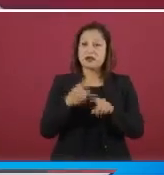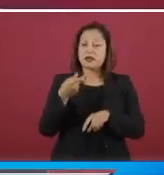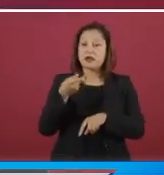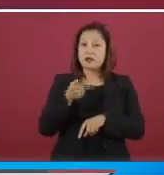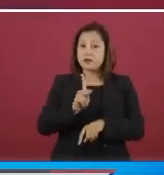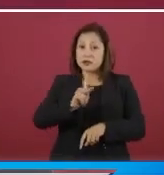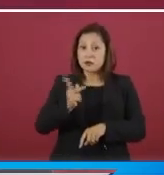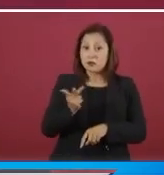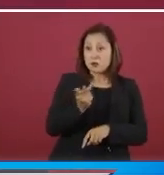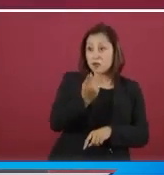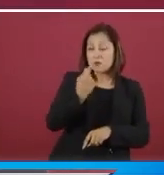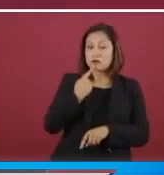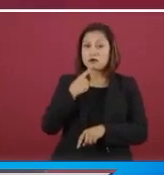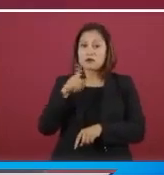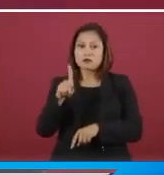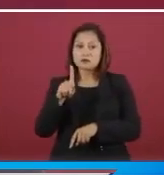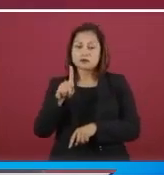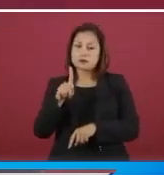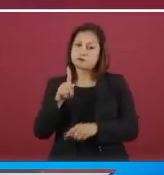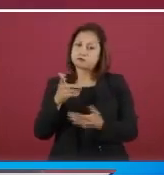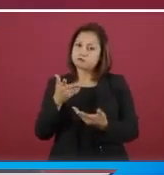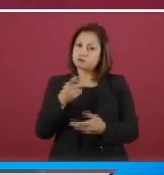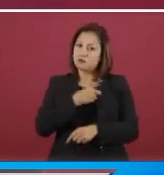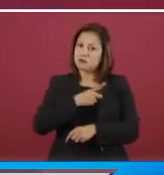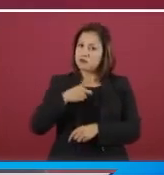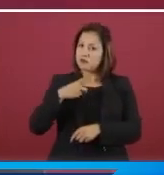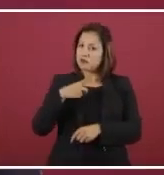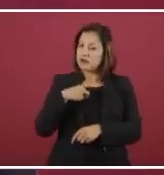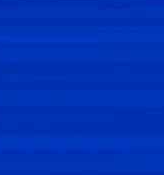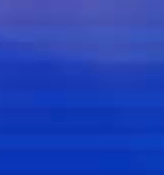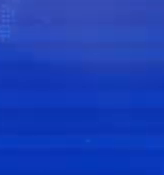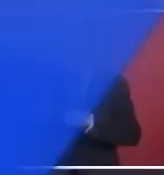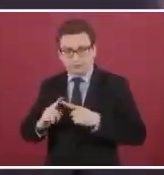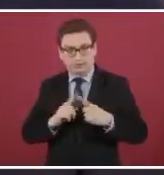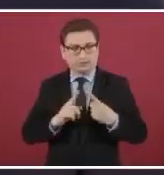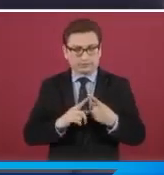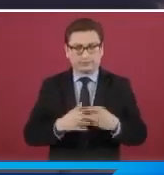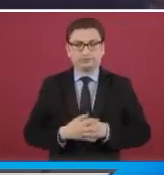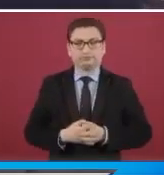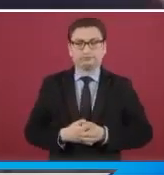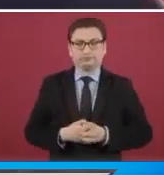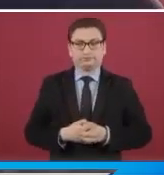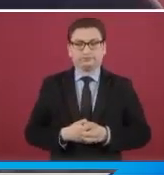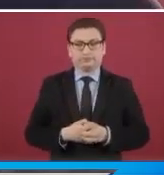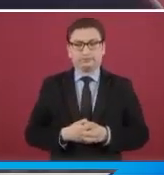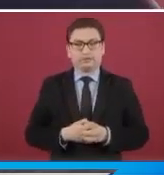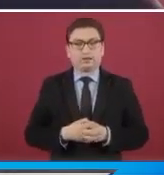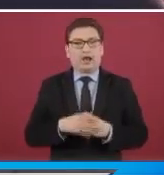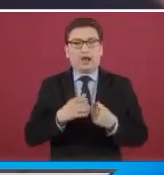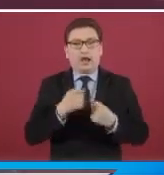but no more centralized purchases will be made to a single company 6. Office of the Prosecutor of the Republic